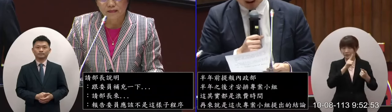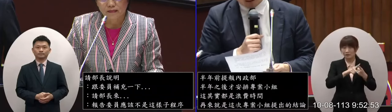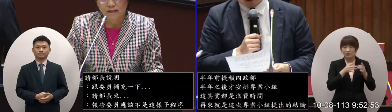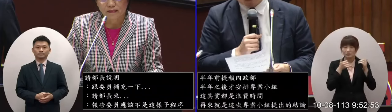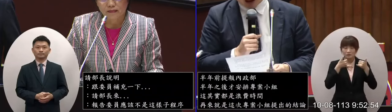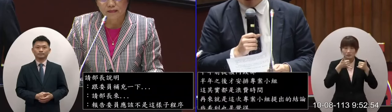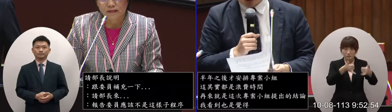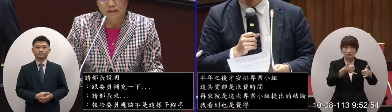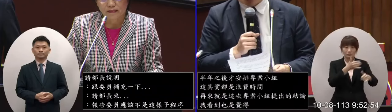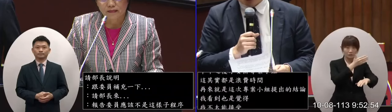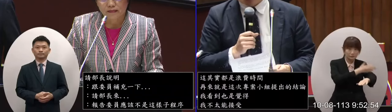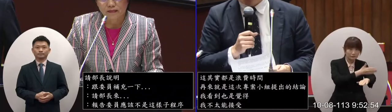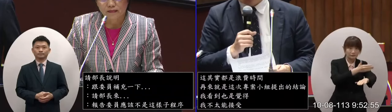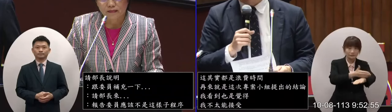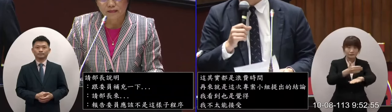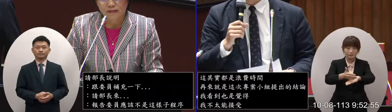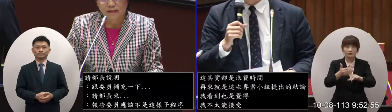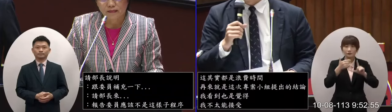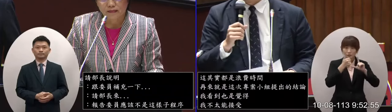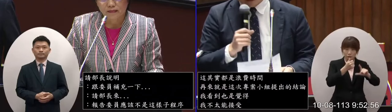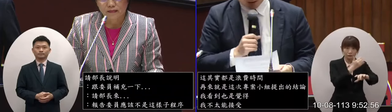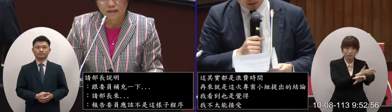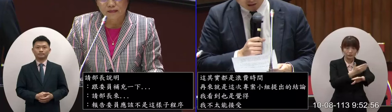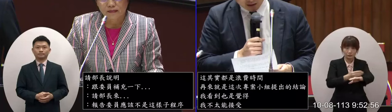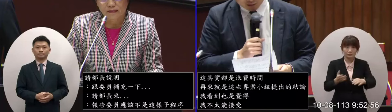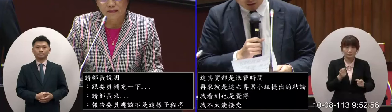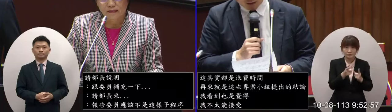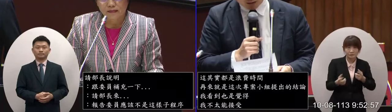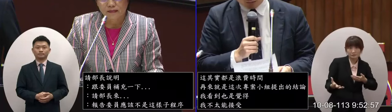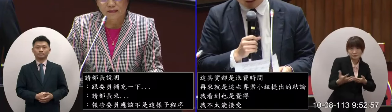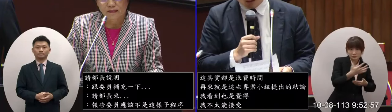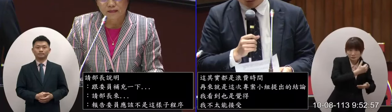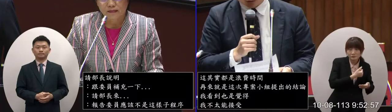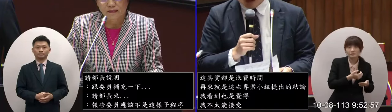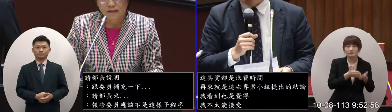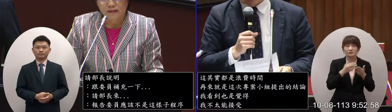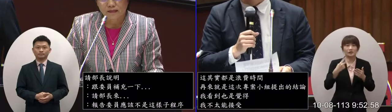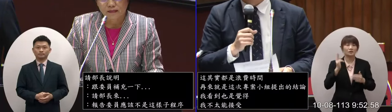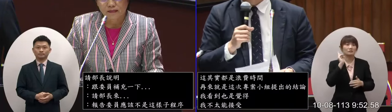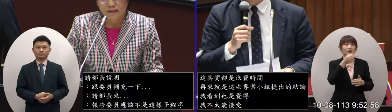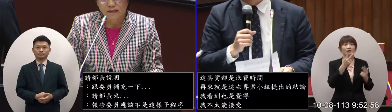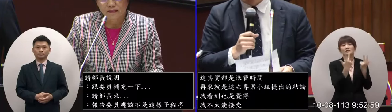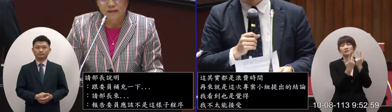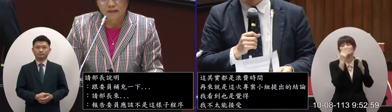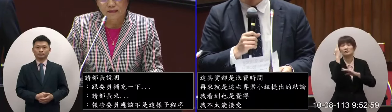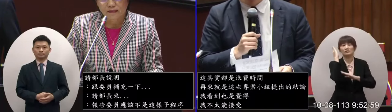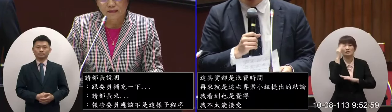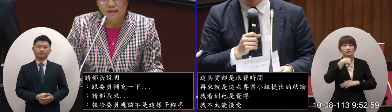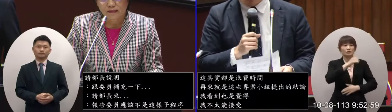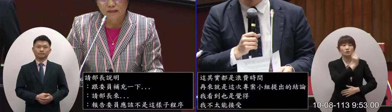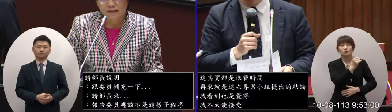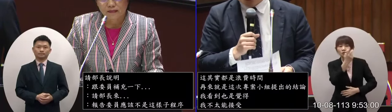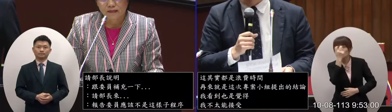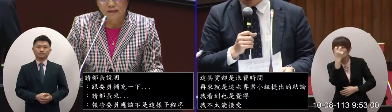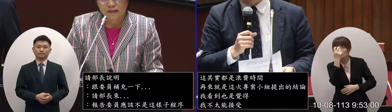they had arranged to collect for the section. What exactly is the principle? Then he said to ask the New Taipei City Government to investigate the current situation in Fuzhou